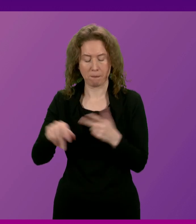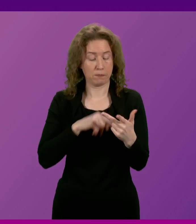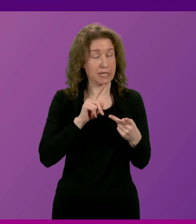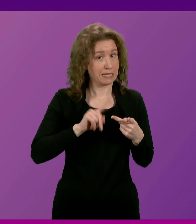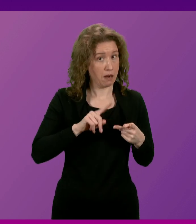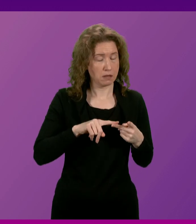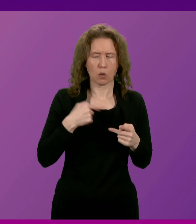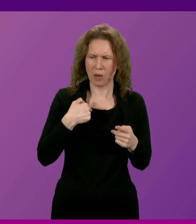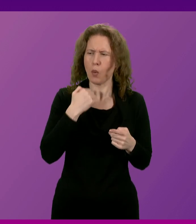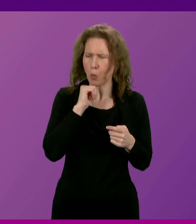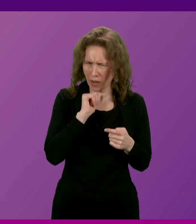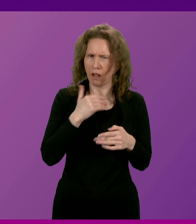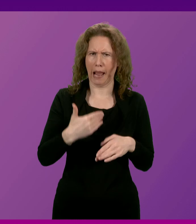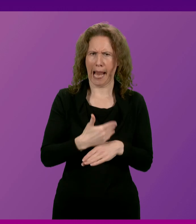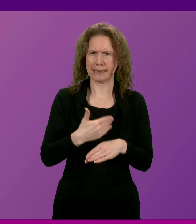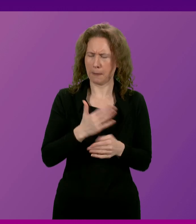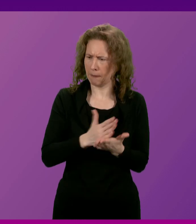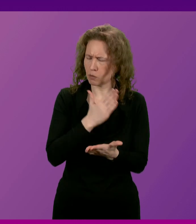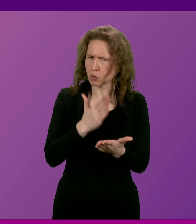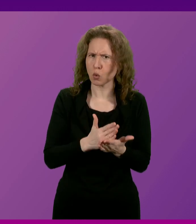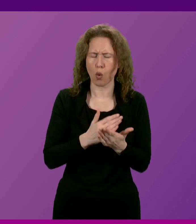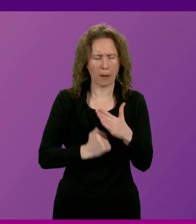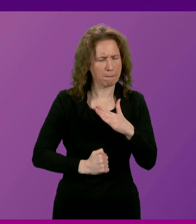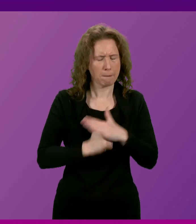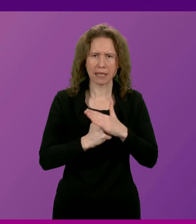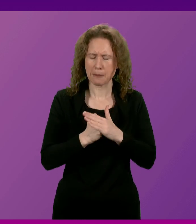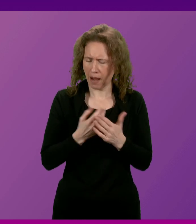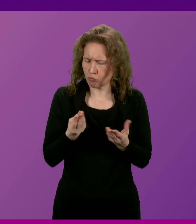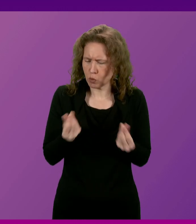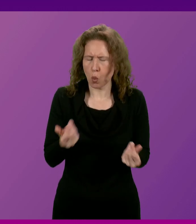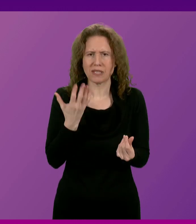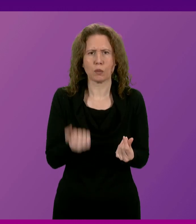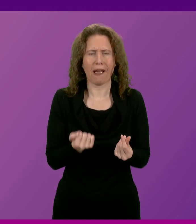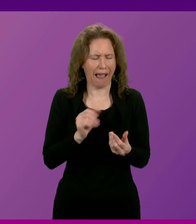we will act to make sure that we maximise the resources that are available to members of